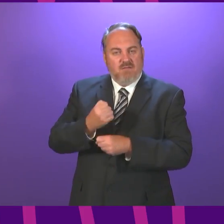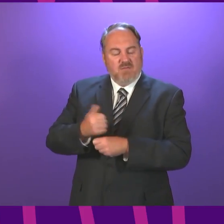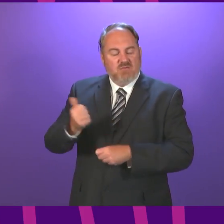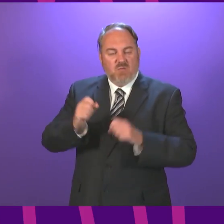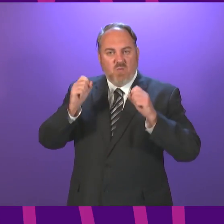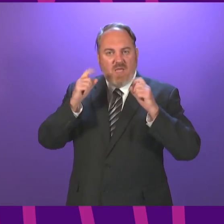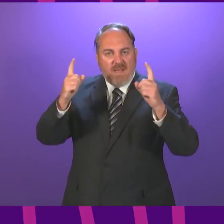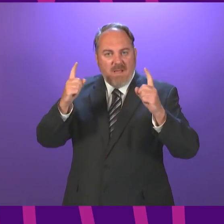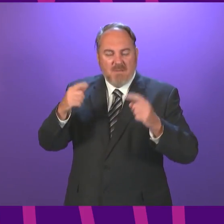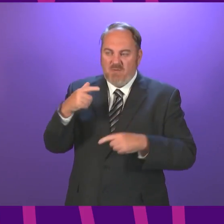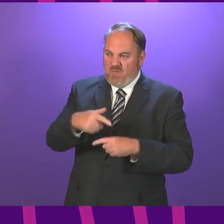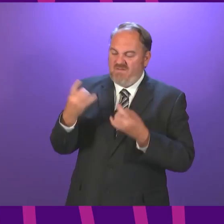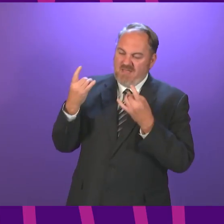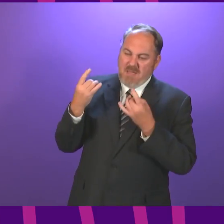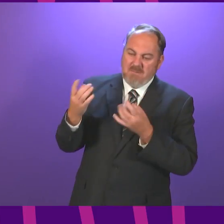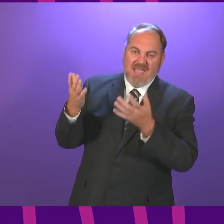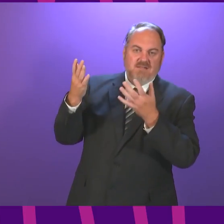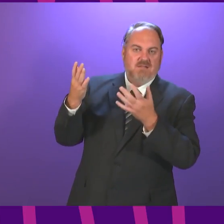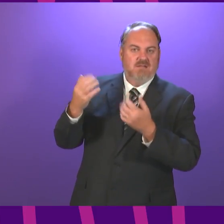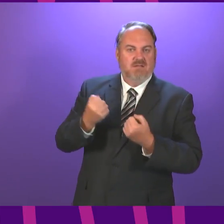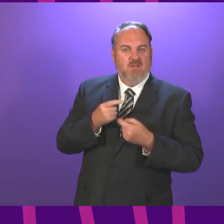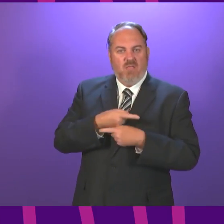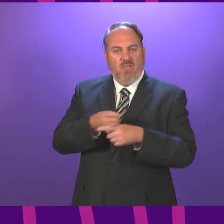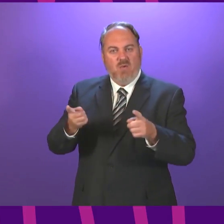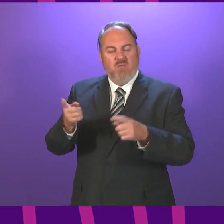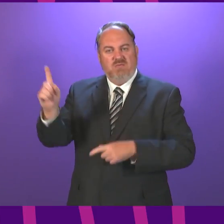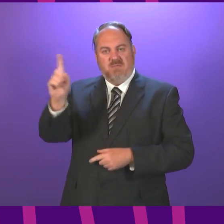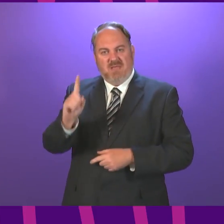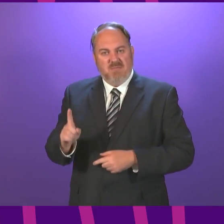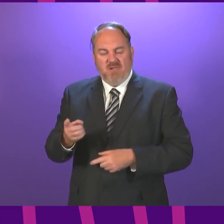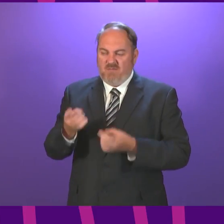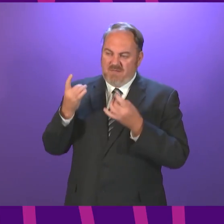communities? When will she listen to those on the front line?